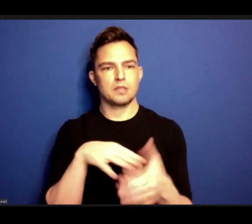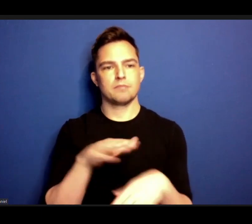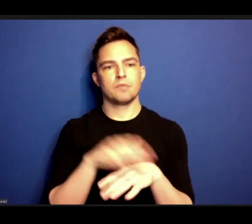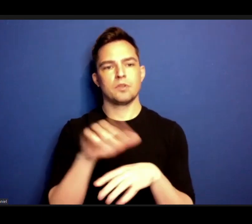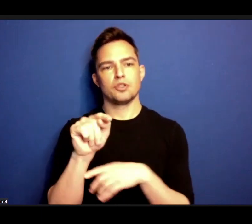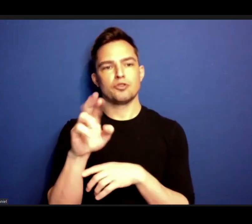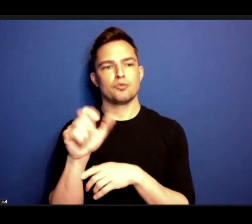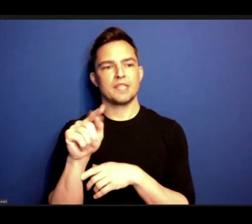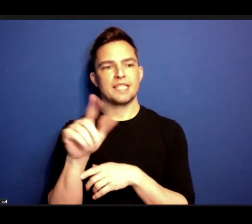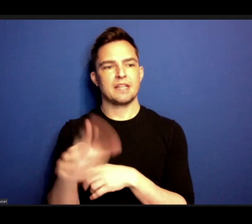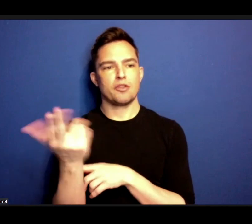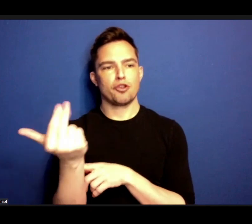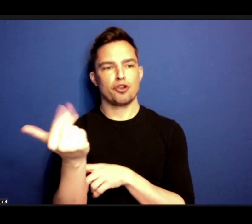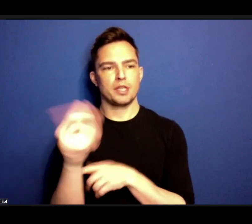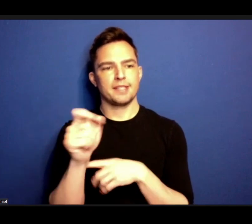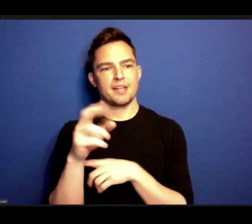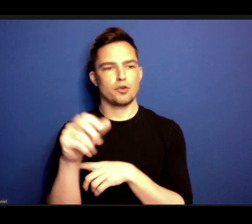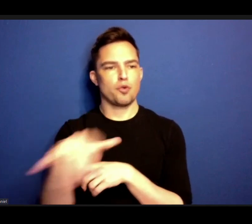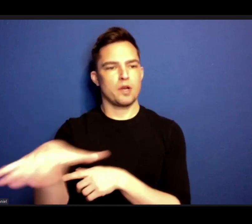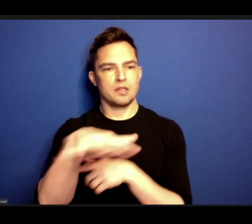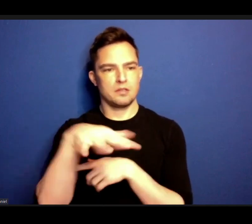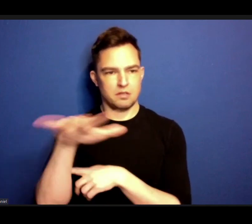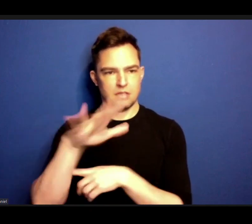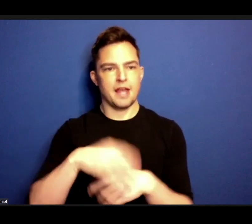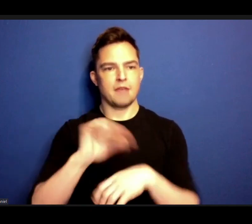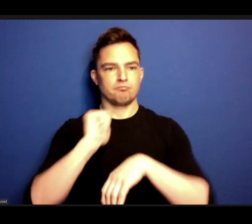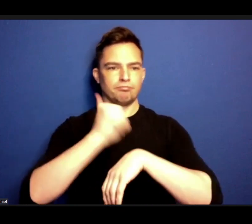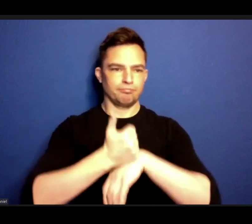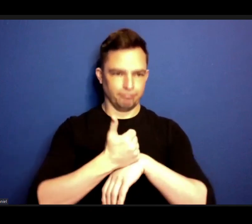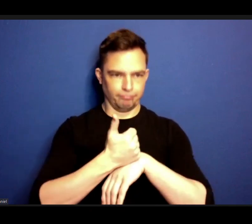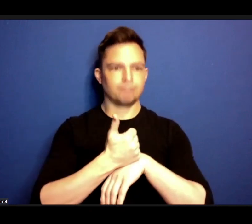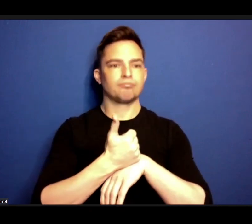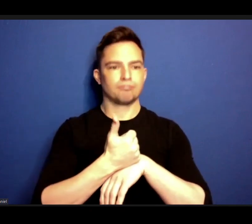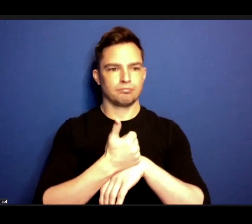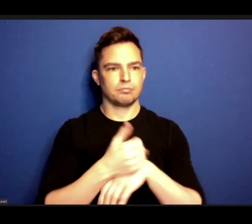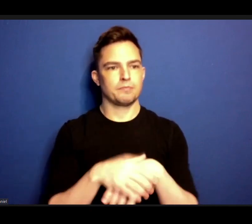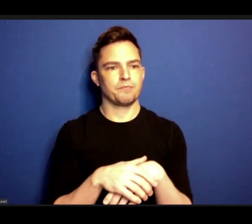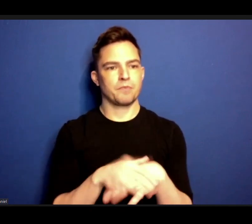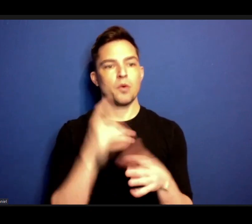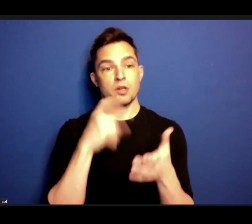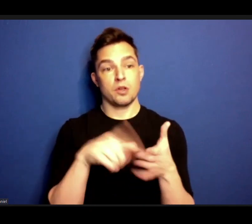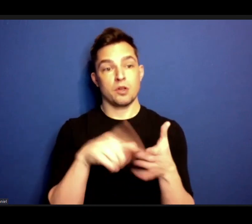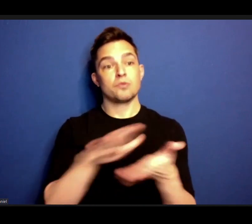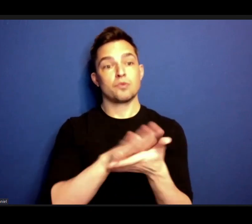Treaty 13 territory. Sorry, we acknowledge that the School of Disability Studies is on